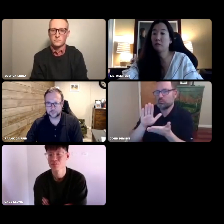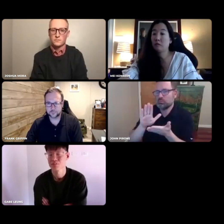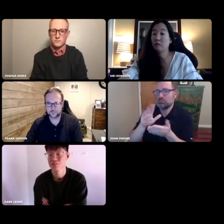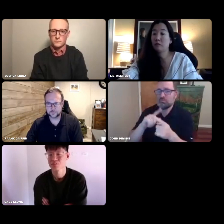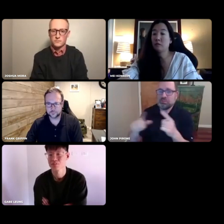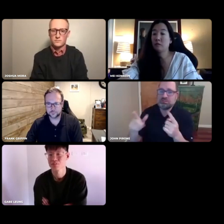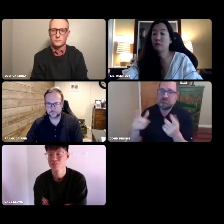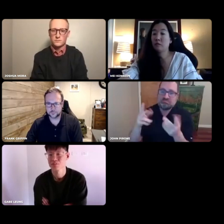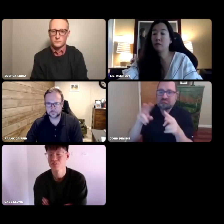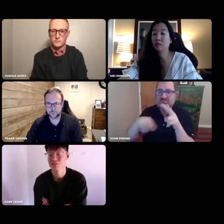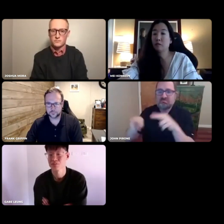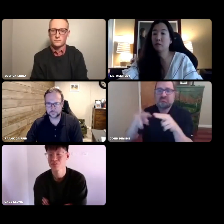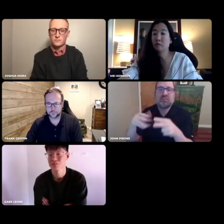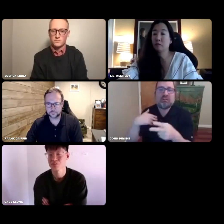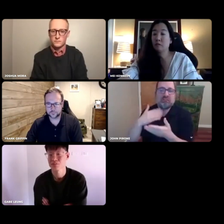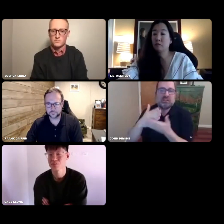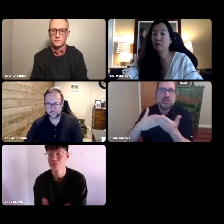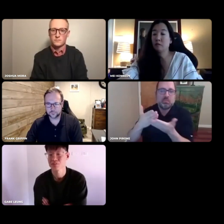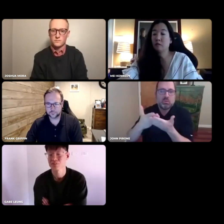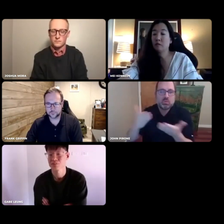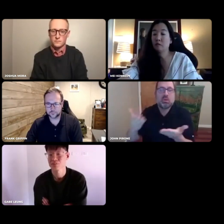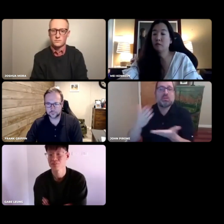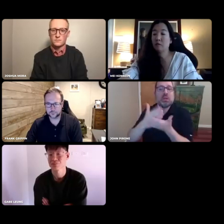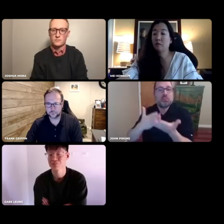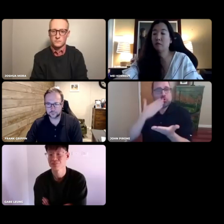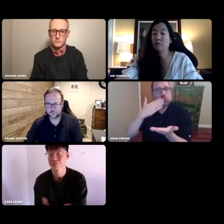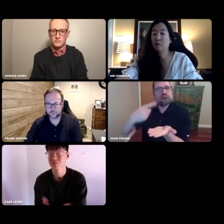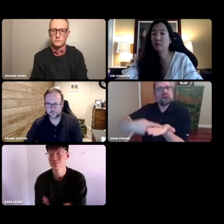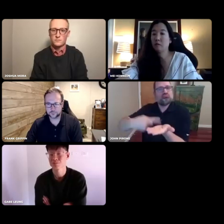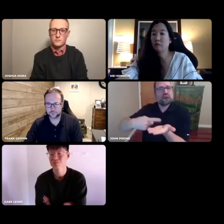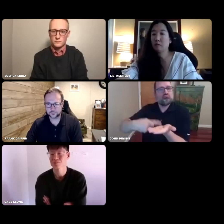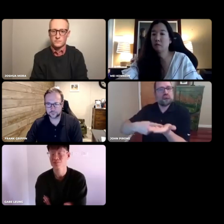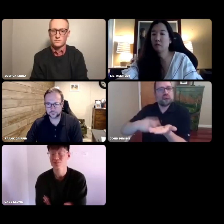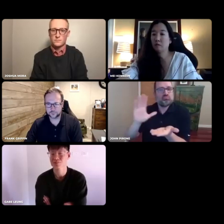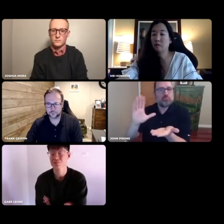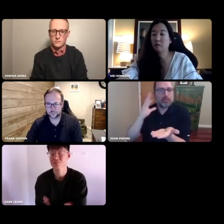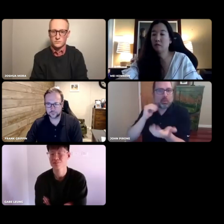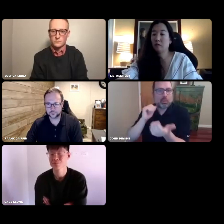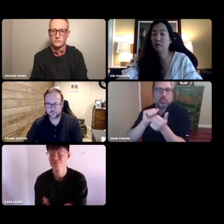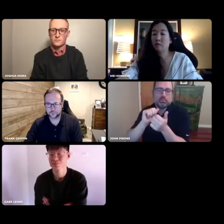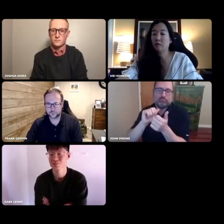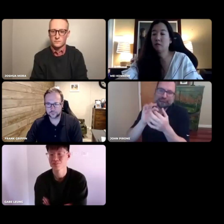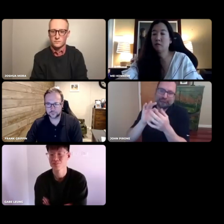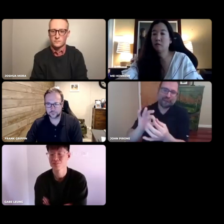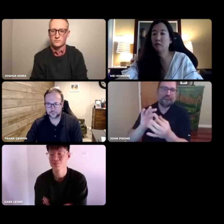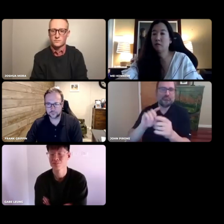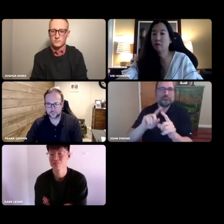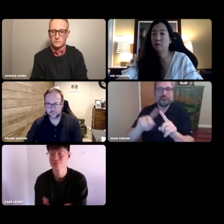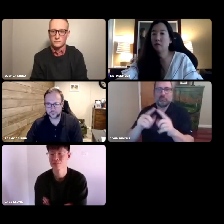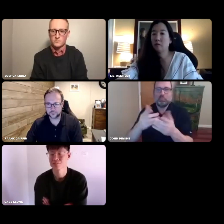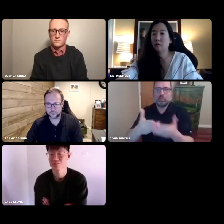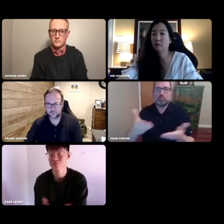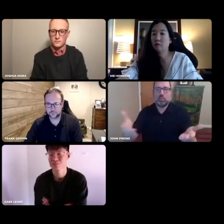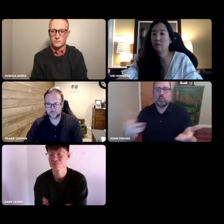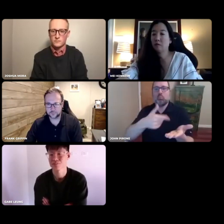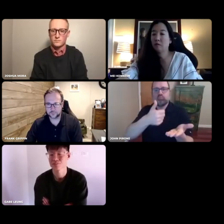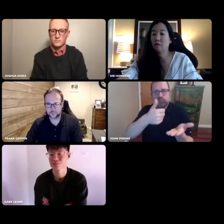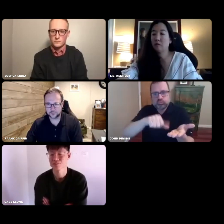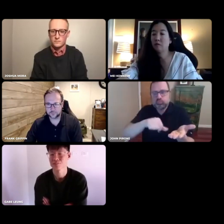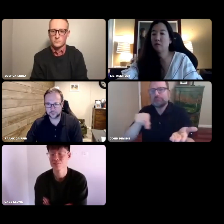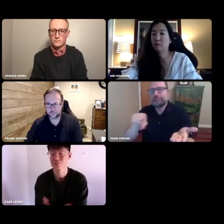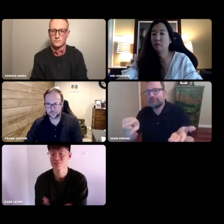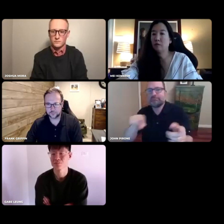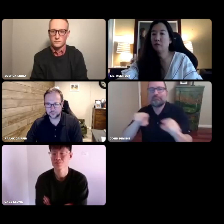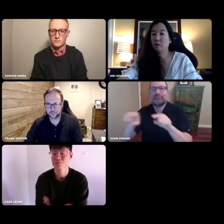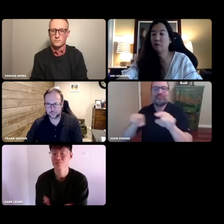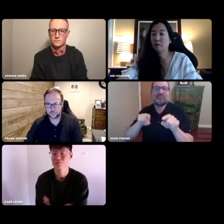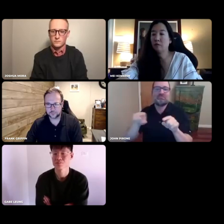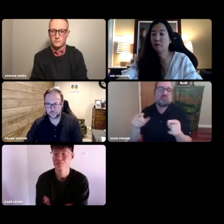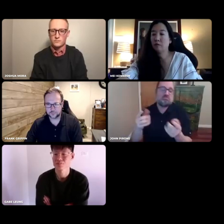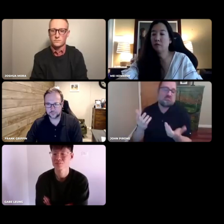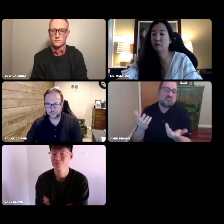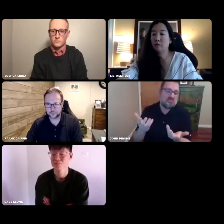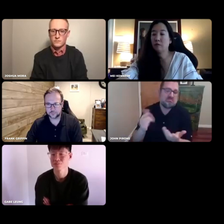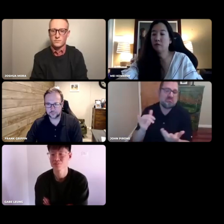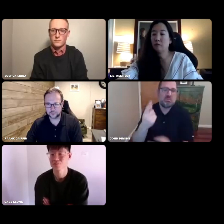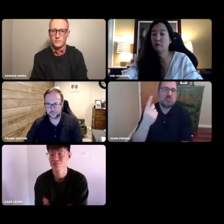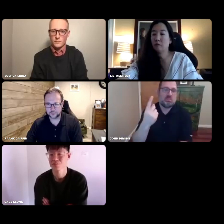It's really focused toward college, but there's good information, resources, and reviews of